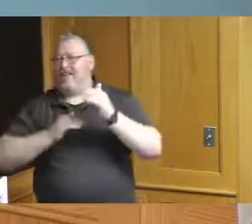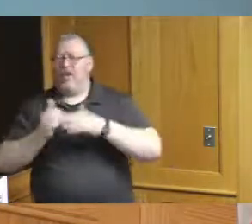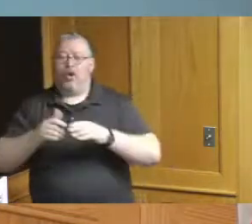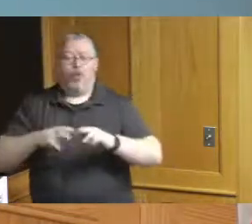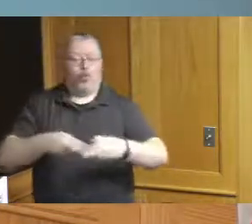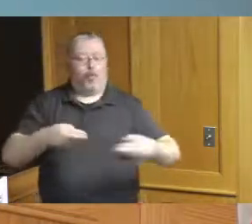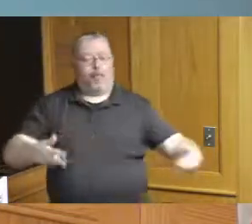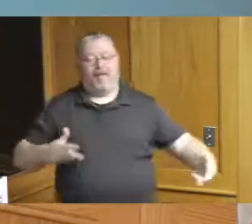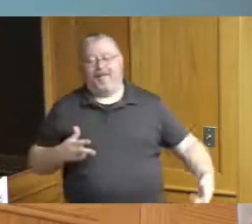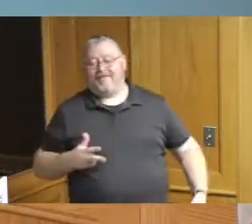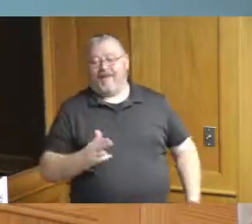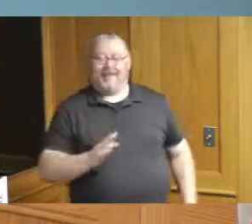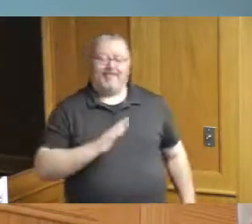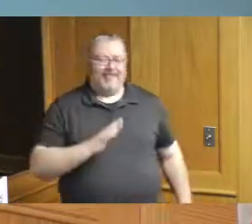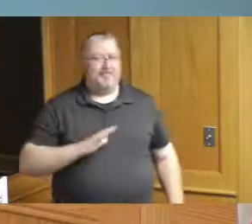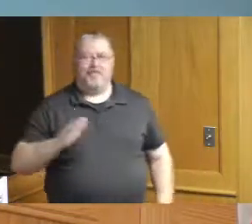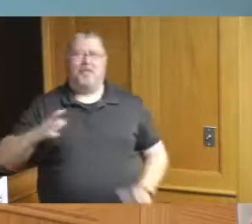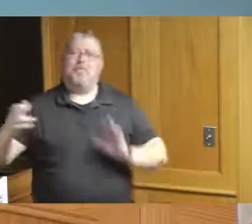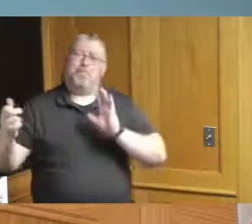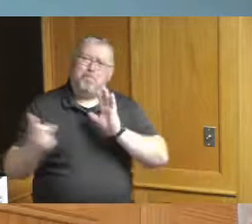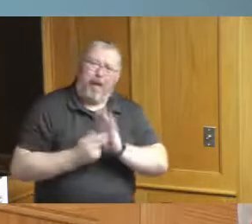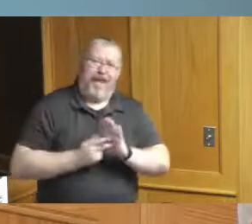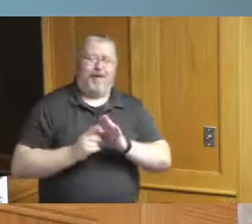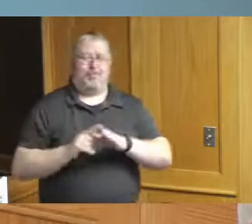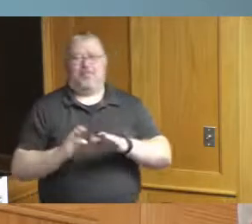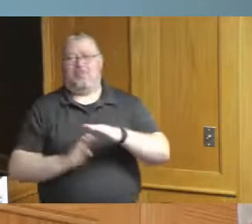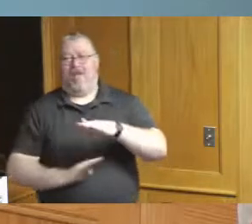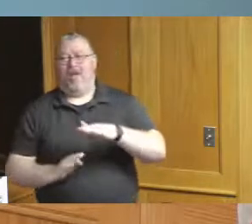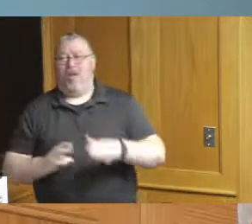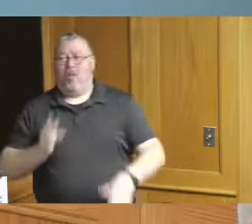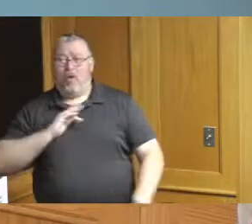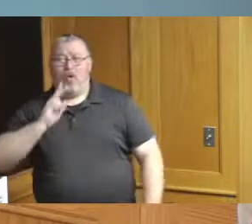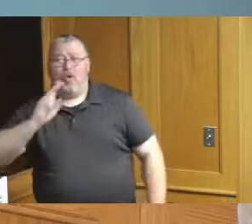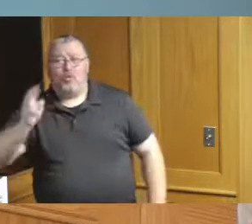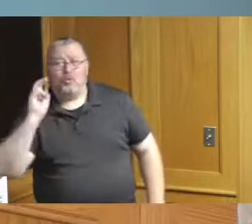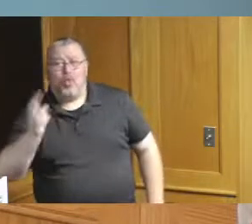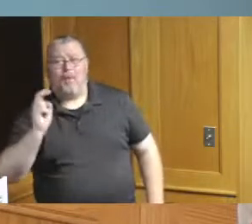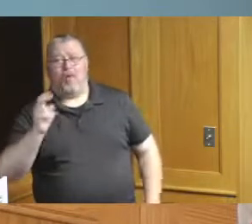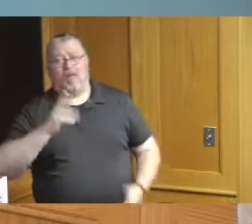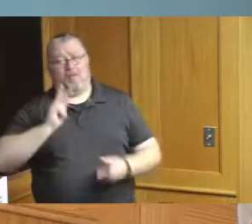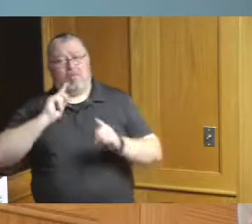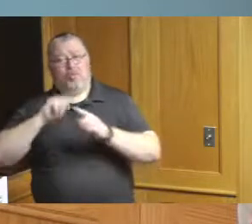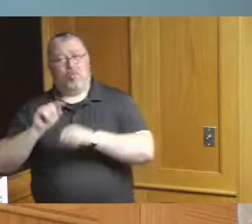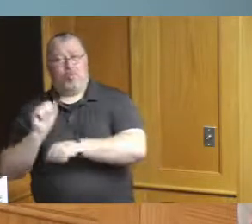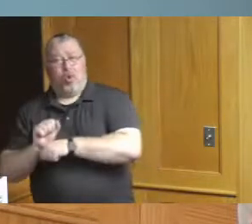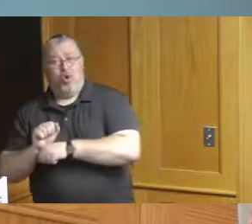all that get to the basics the basics is we're transporting people to work we're transferring